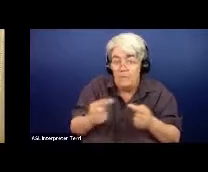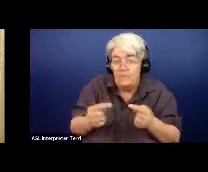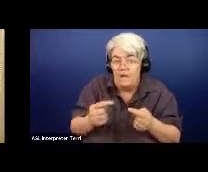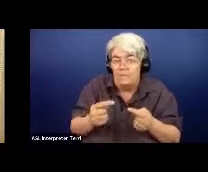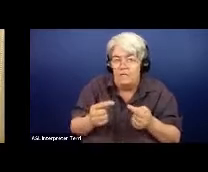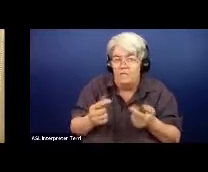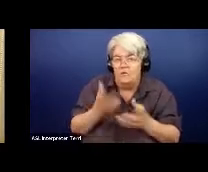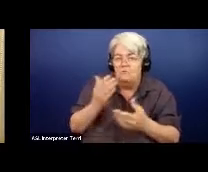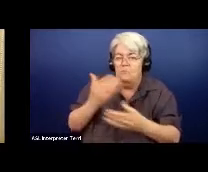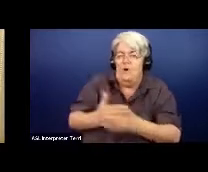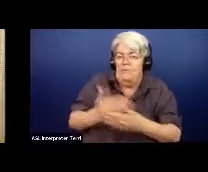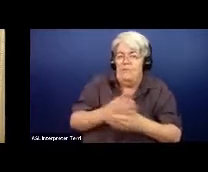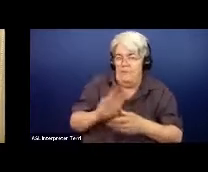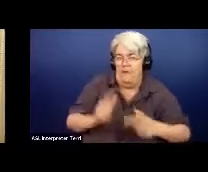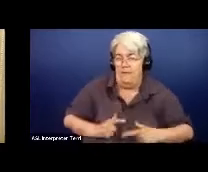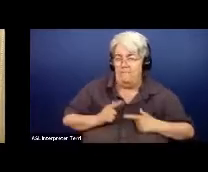We can get into a place to help